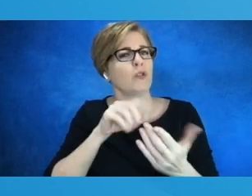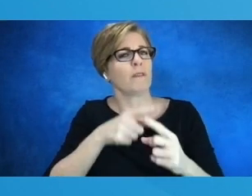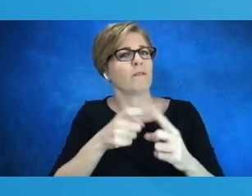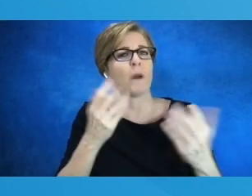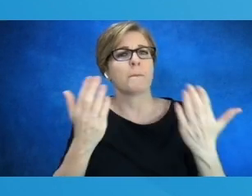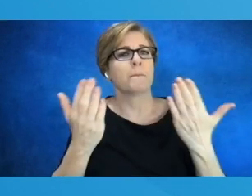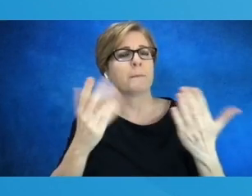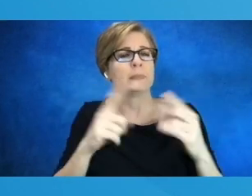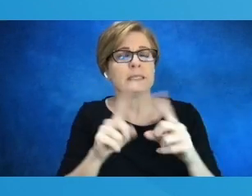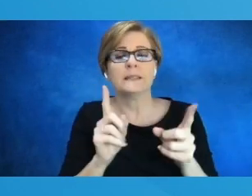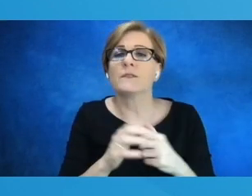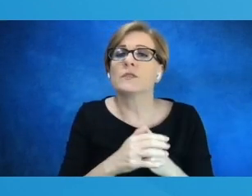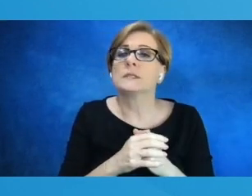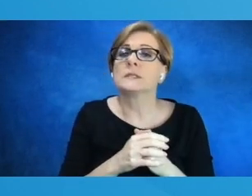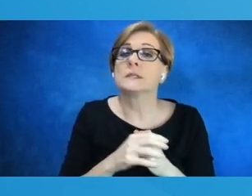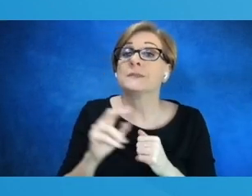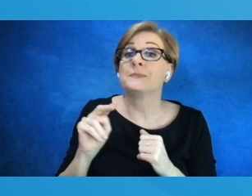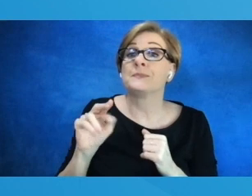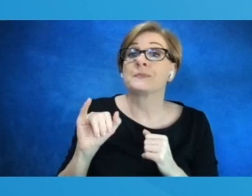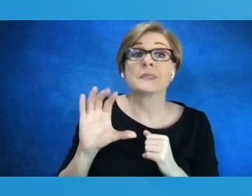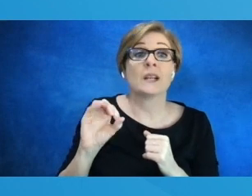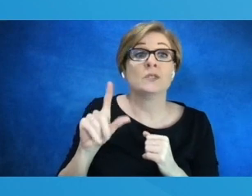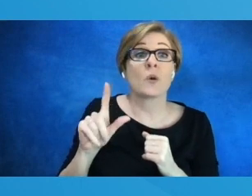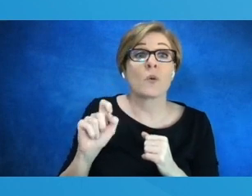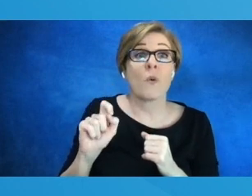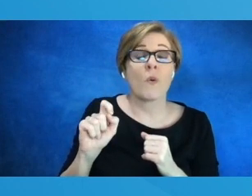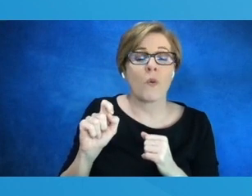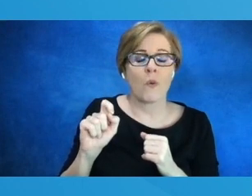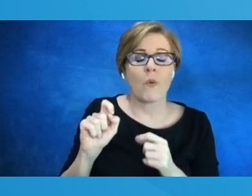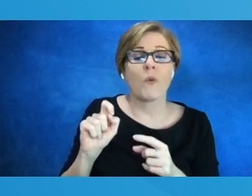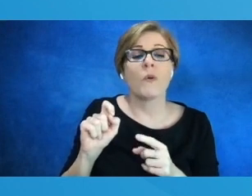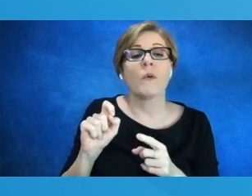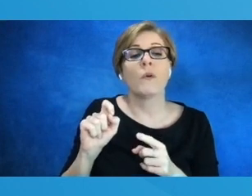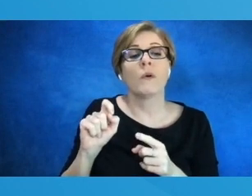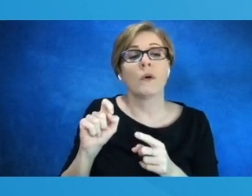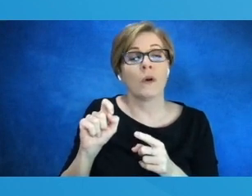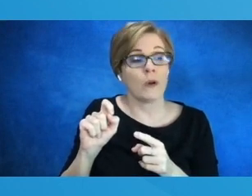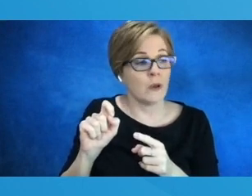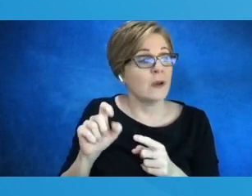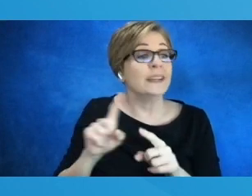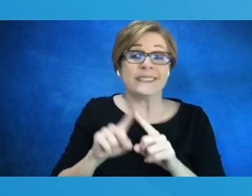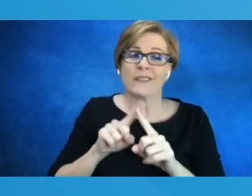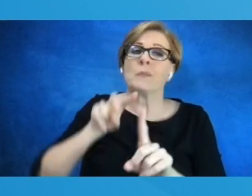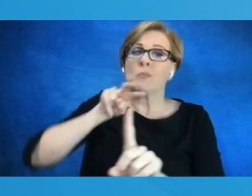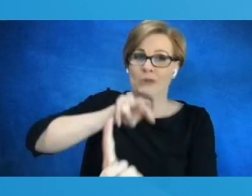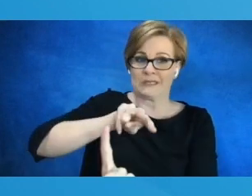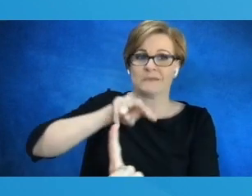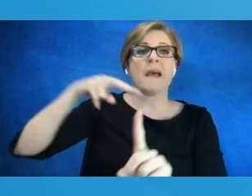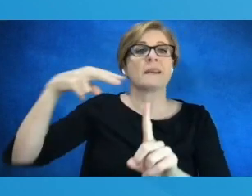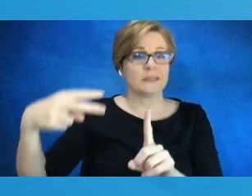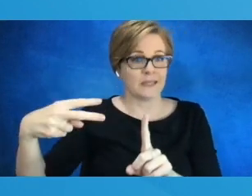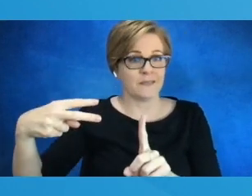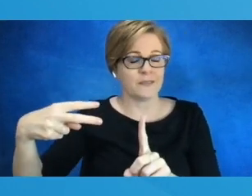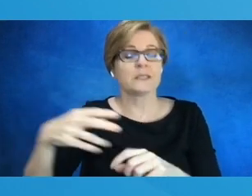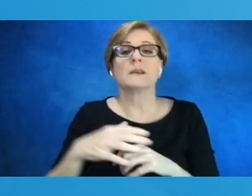I'm seeing in the chat thinking about those different perspectives. Also, you know, scratching the surface. And there's much more there.